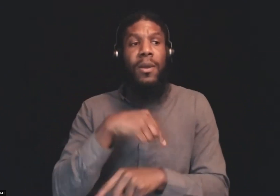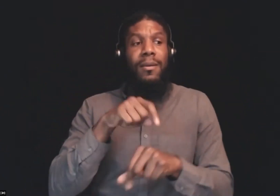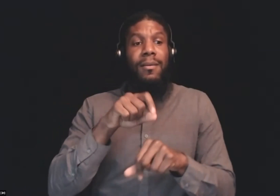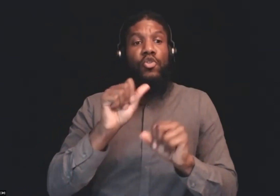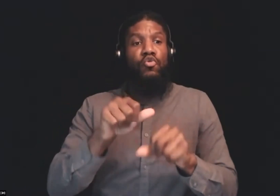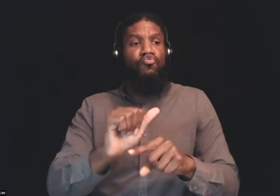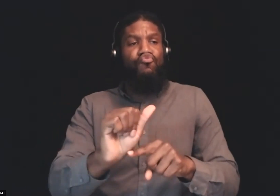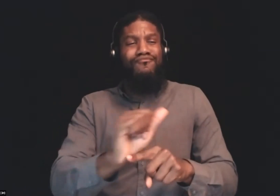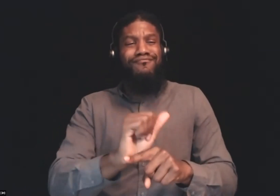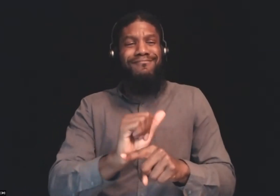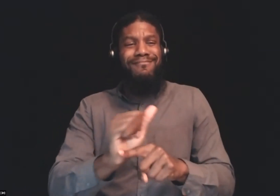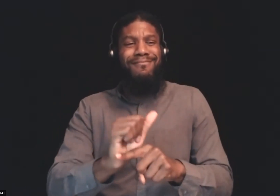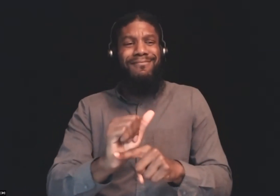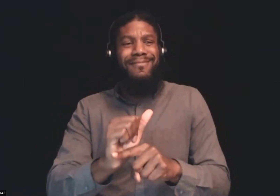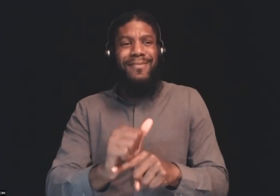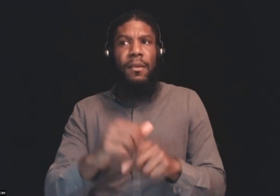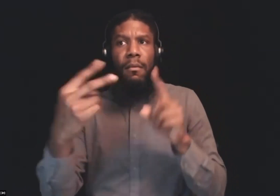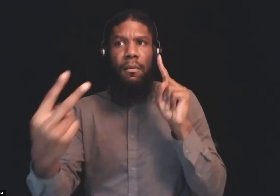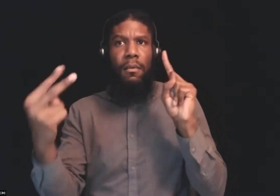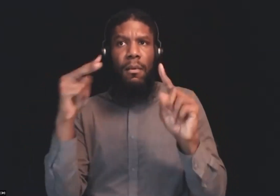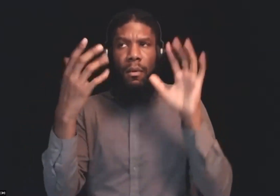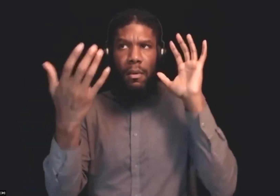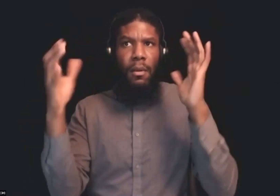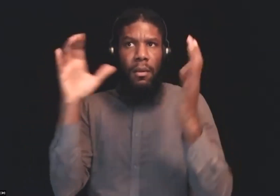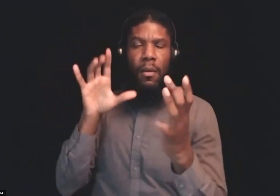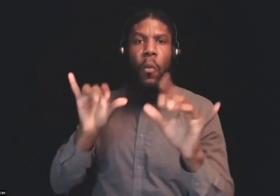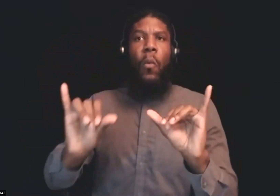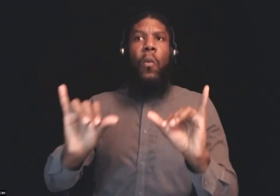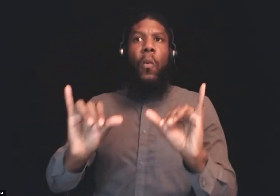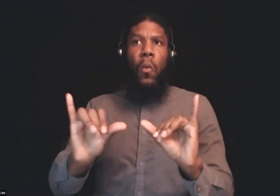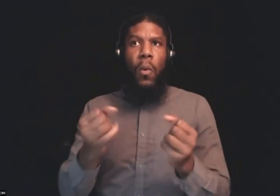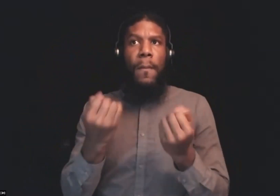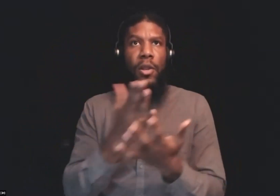and think about you know multi modality in this context, I think they have a lot more mid a lot,